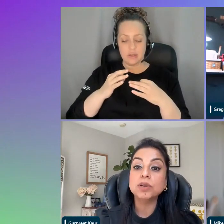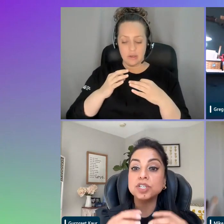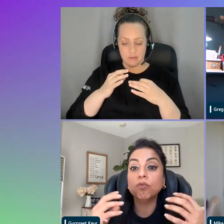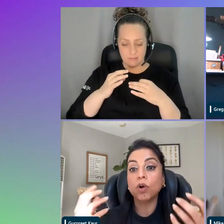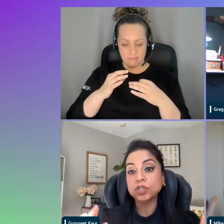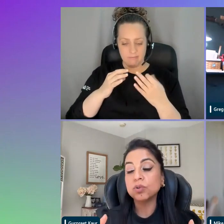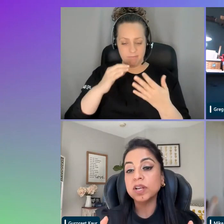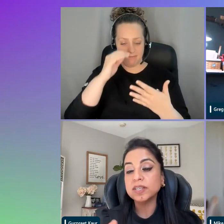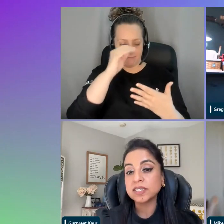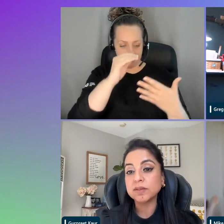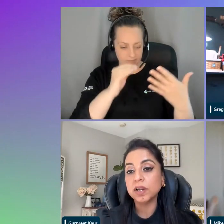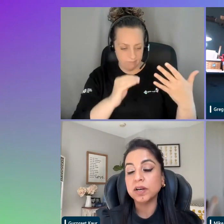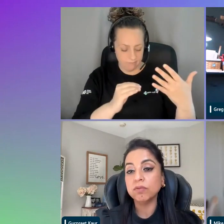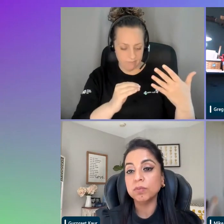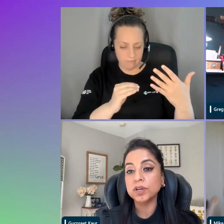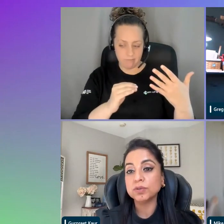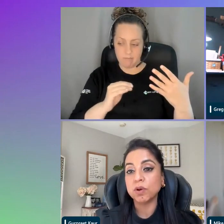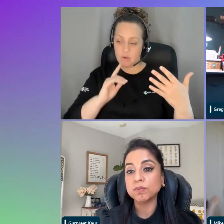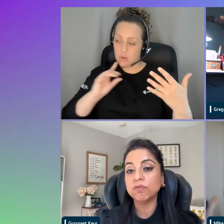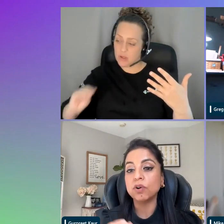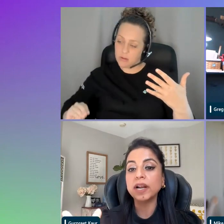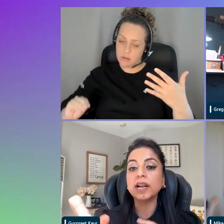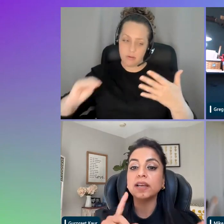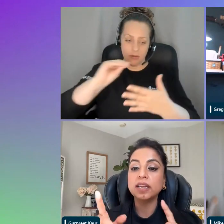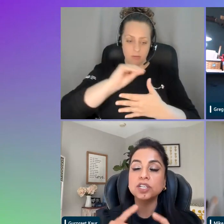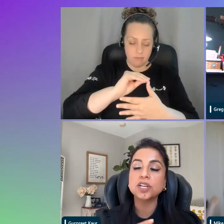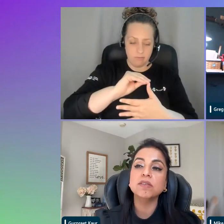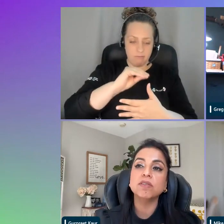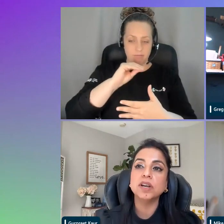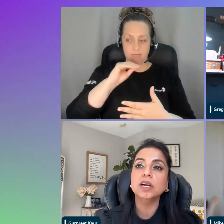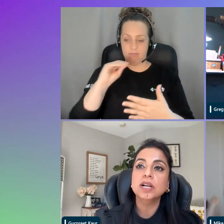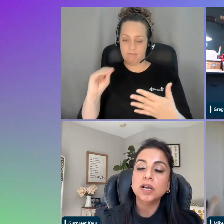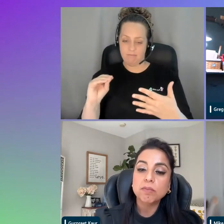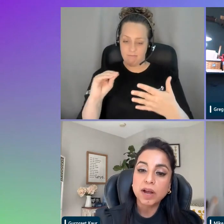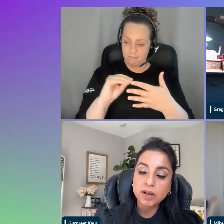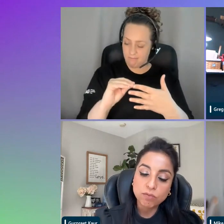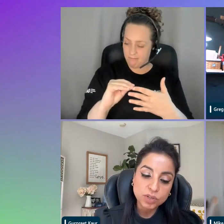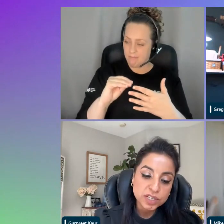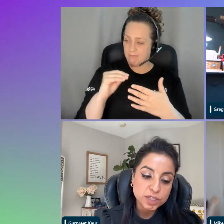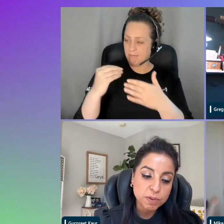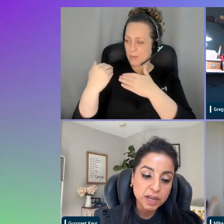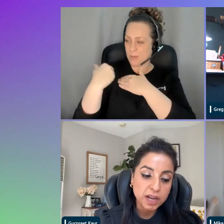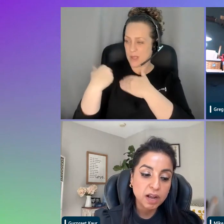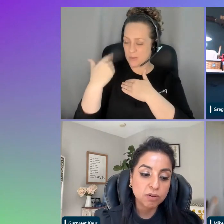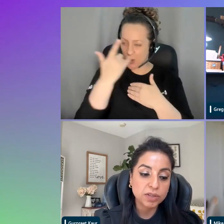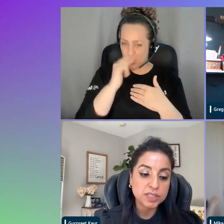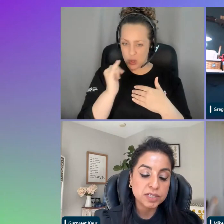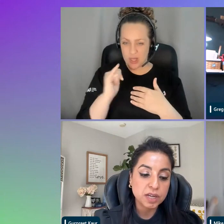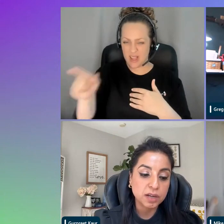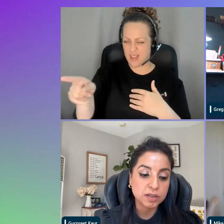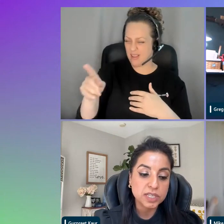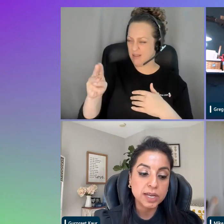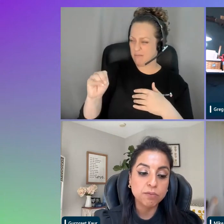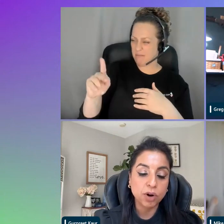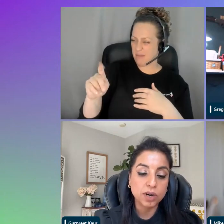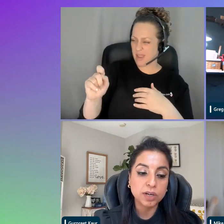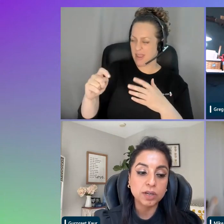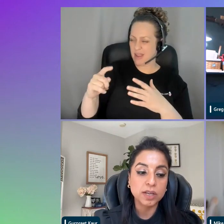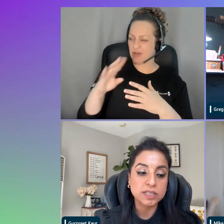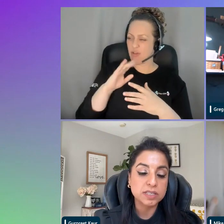accessibility would be responsible for. Right. Like initially when Mike was explaining how his, uh, team